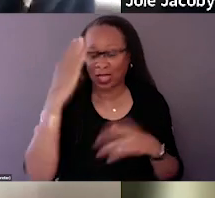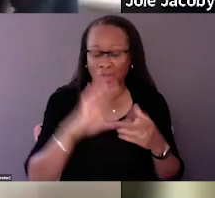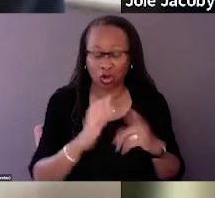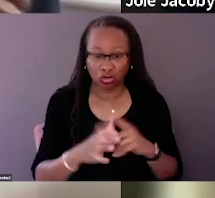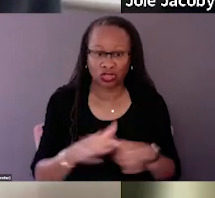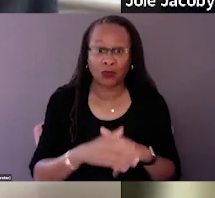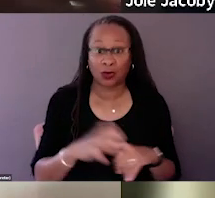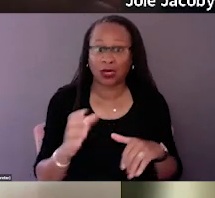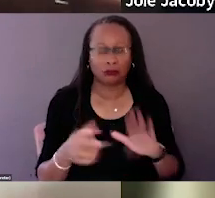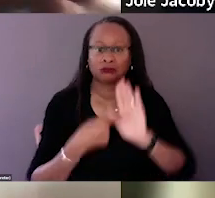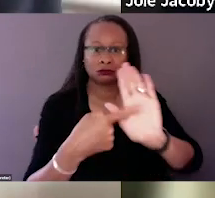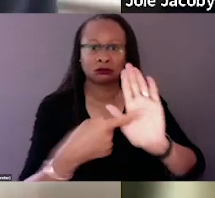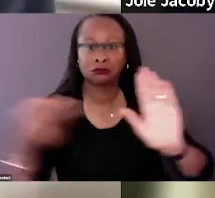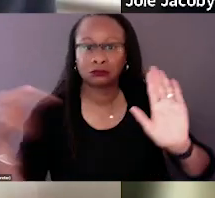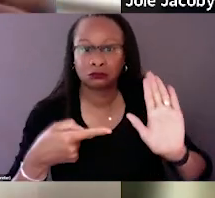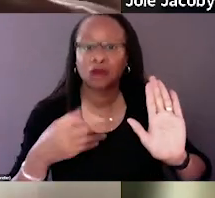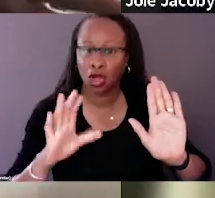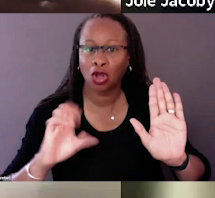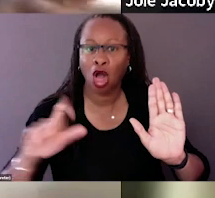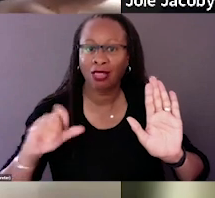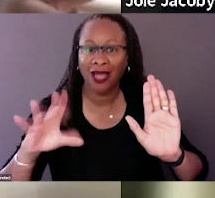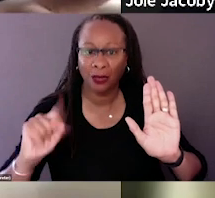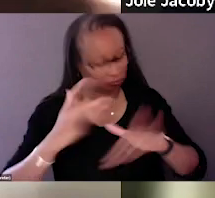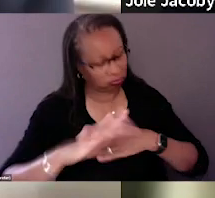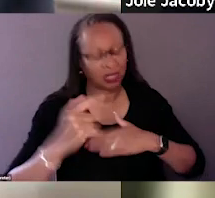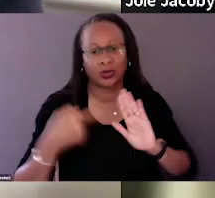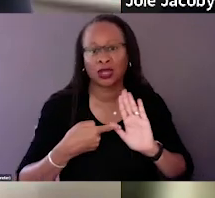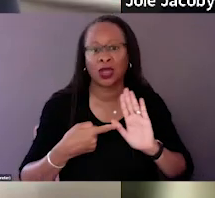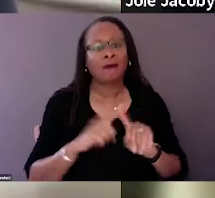but we're also gonna deal with it in a way that has humor in this to also call it out